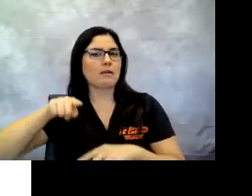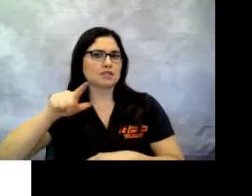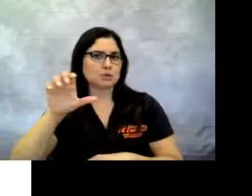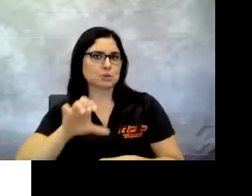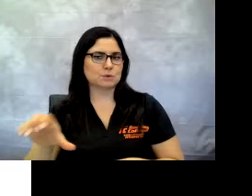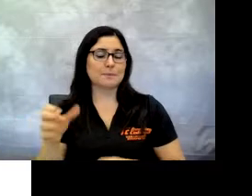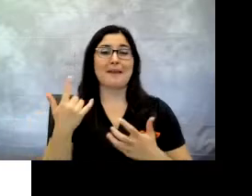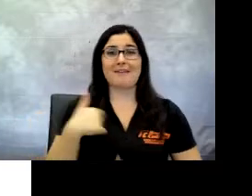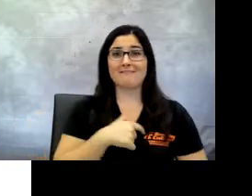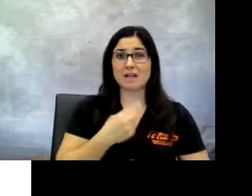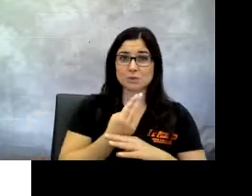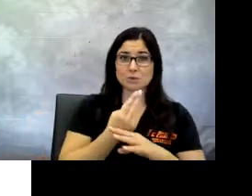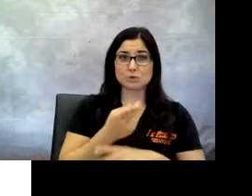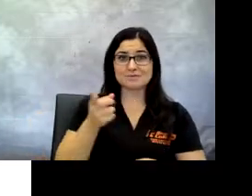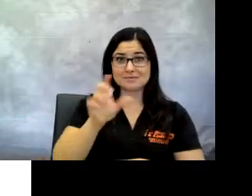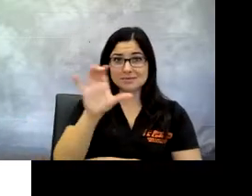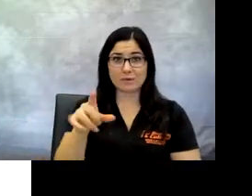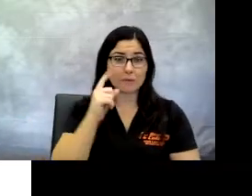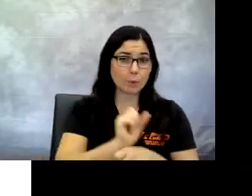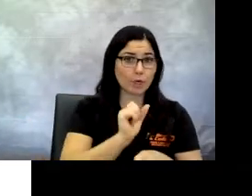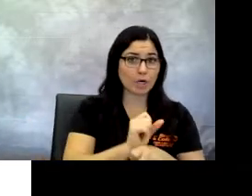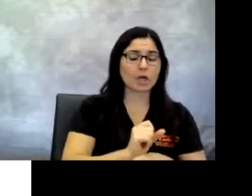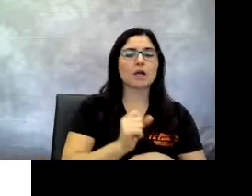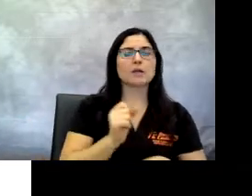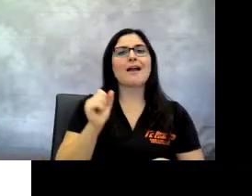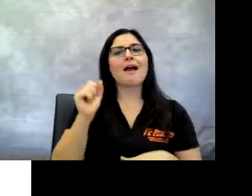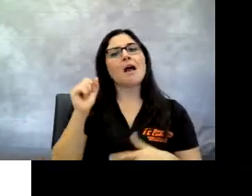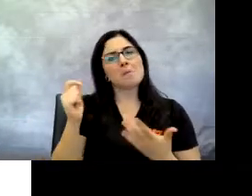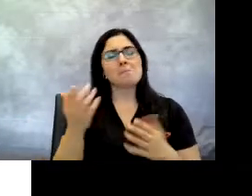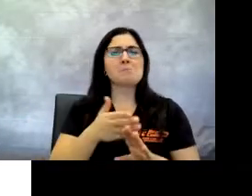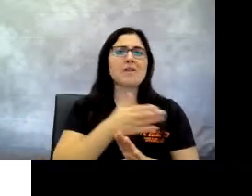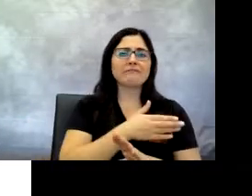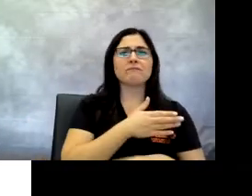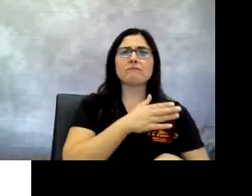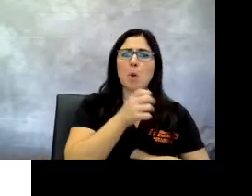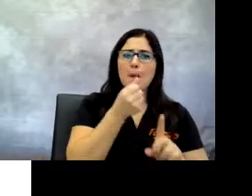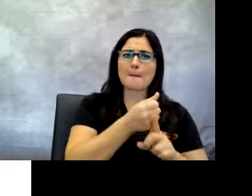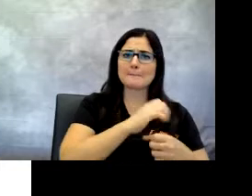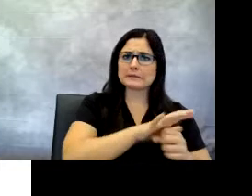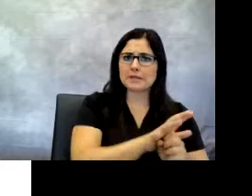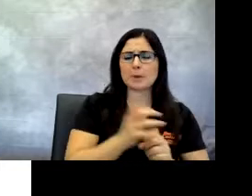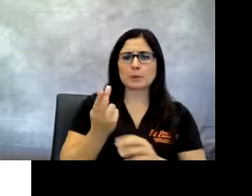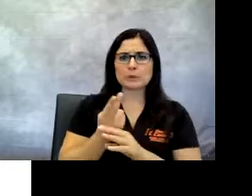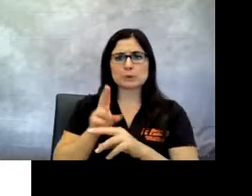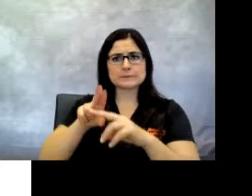Remotely occasionally before the pandemic, and it wasn't limited to Zoom, specifically that particular.